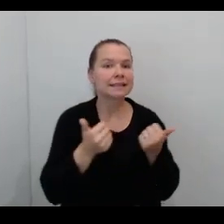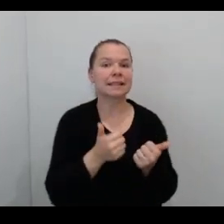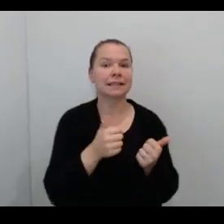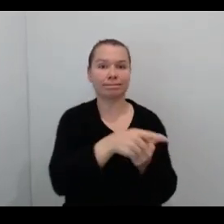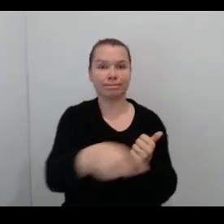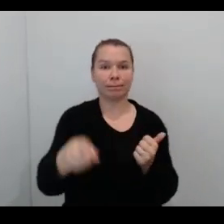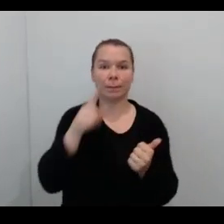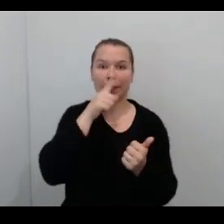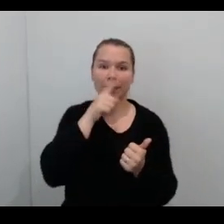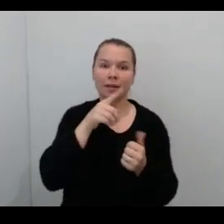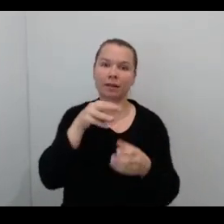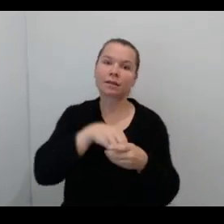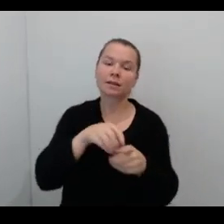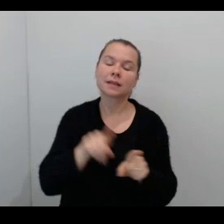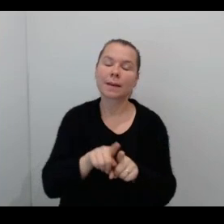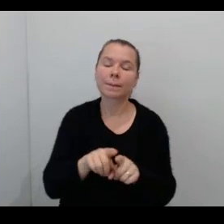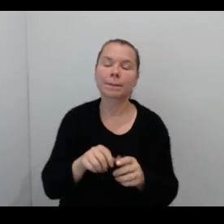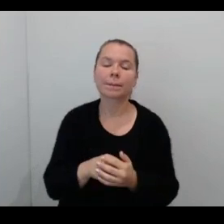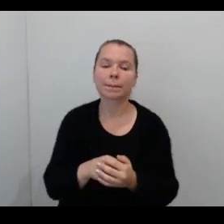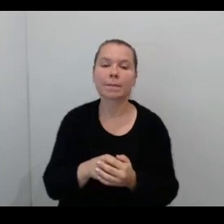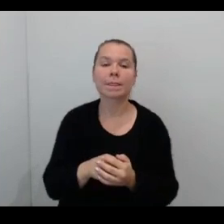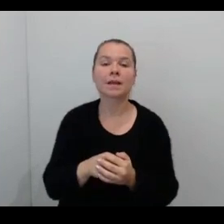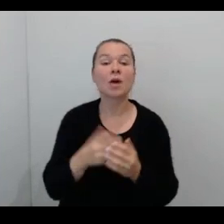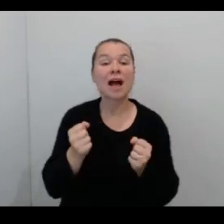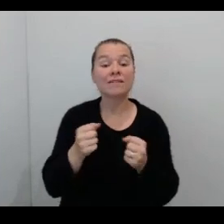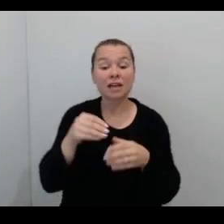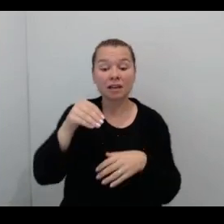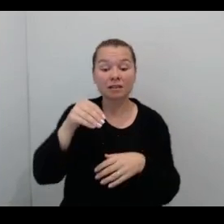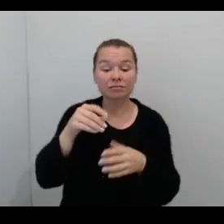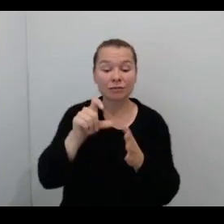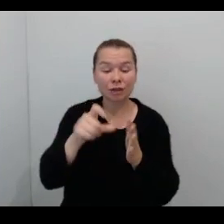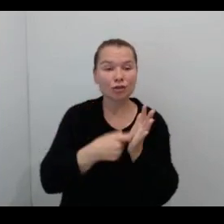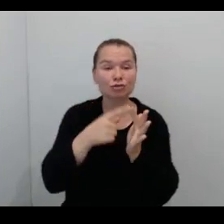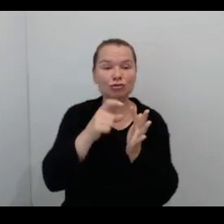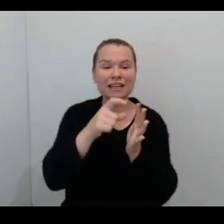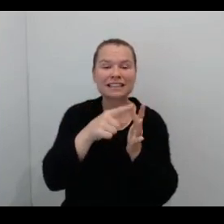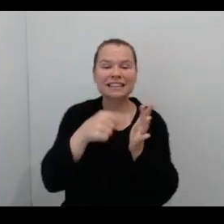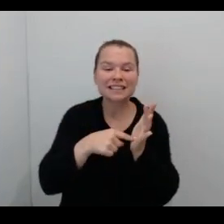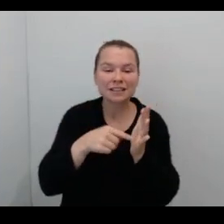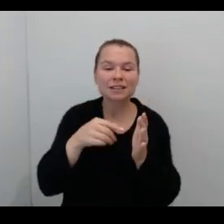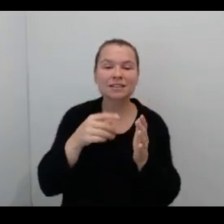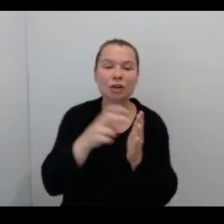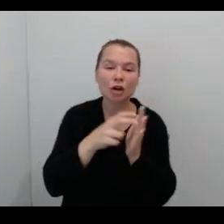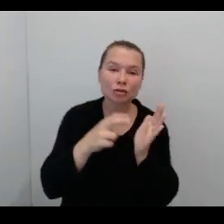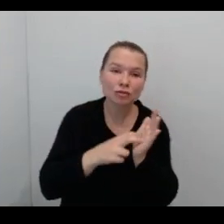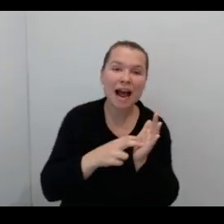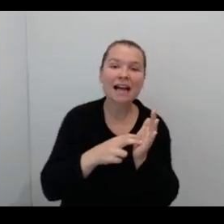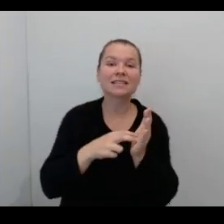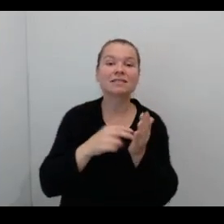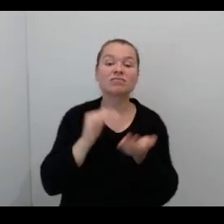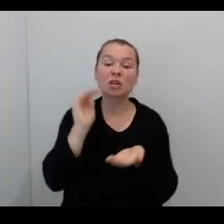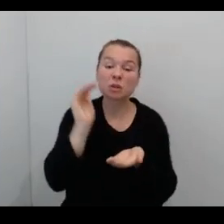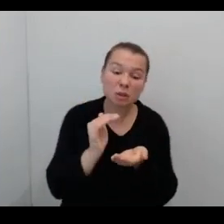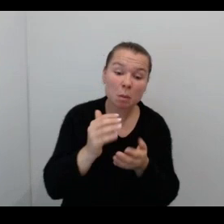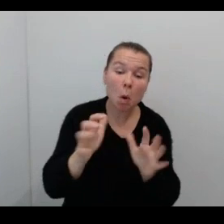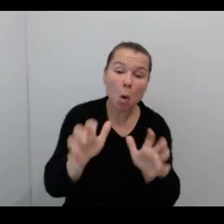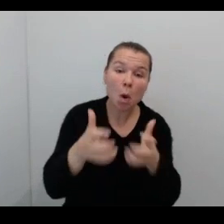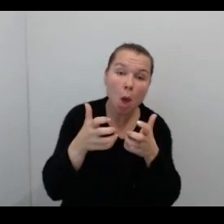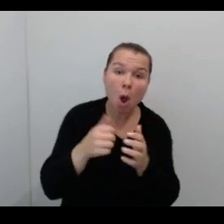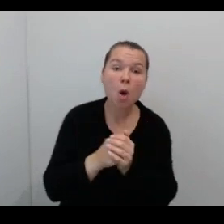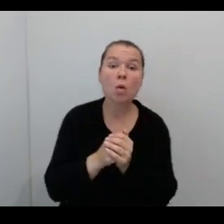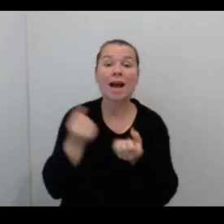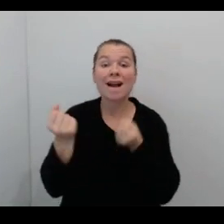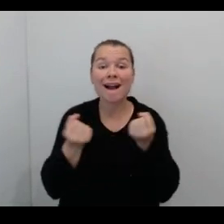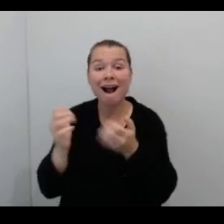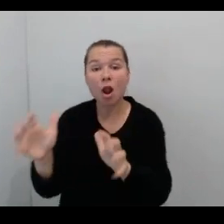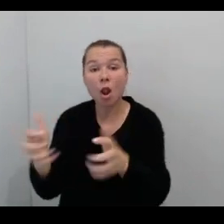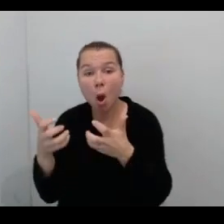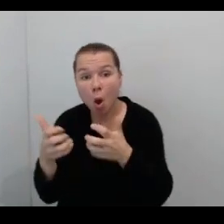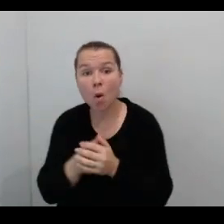We've got credit contracts, secured car loans, small amount loans, utility bills and definitely